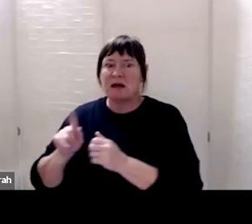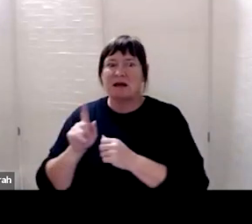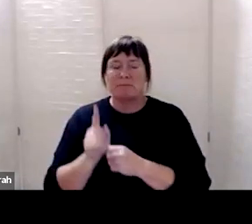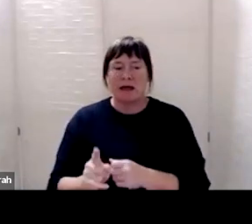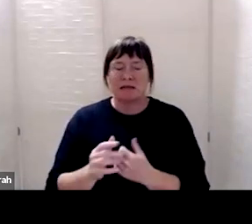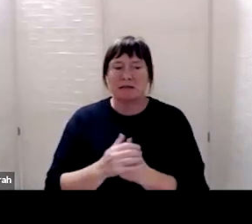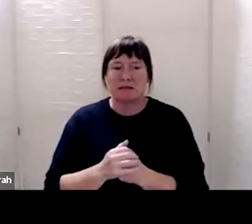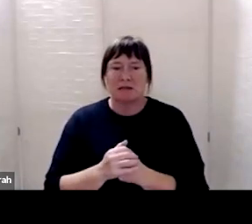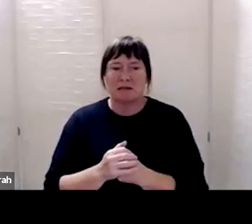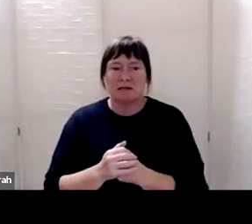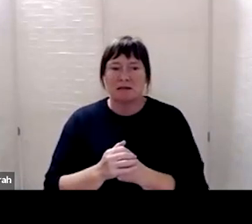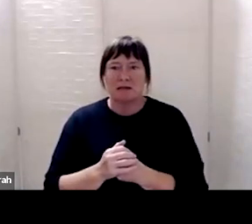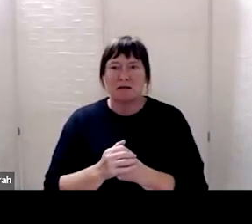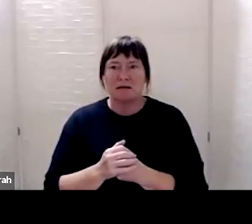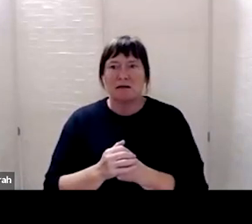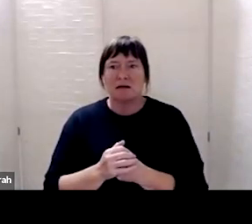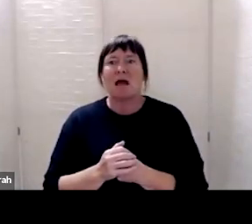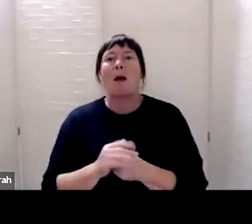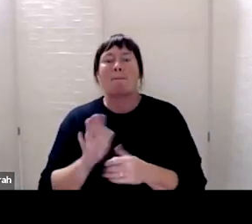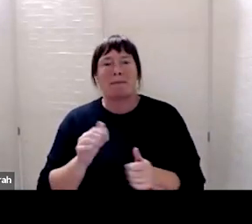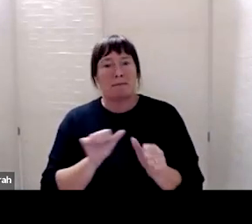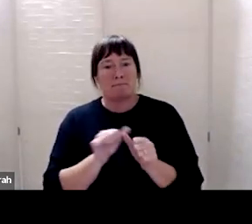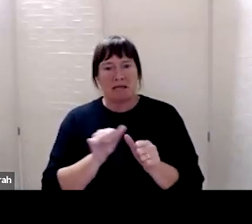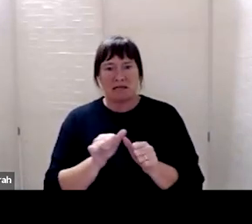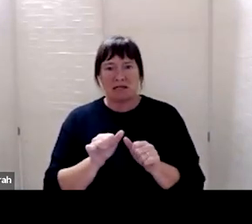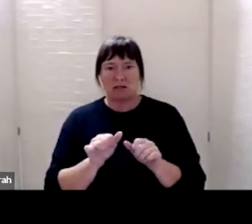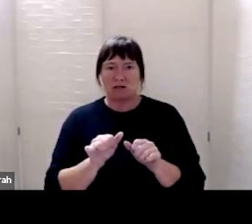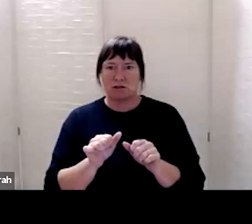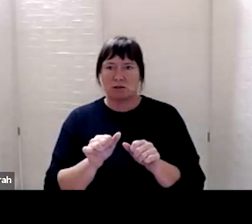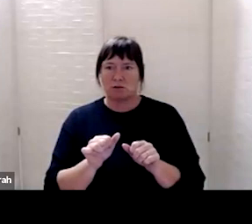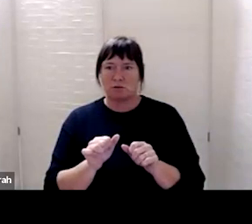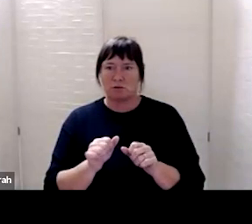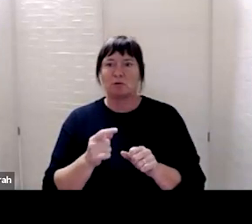come in written form when those further questions are answered.